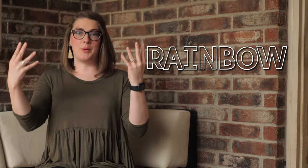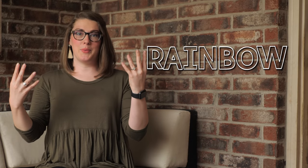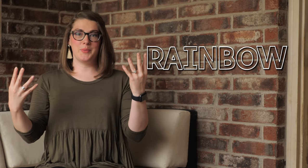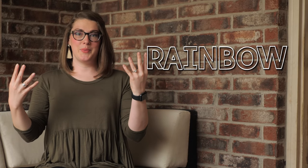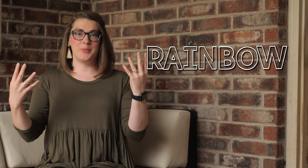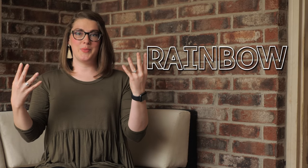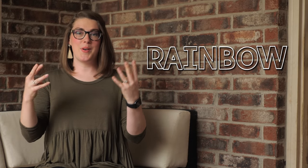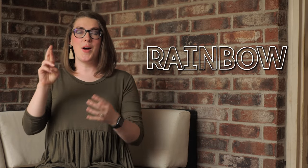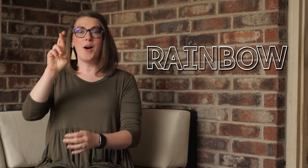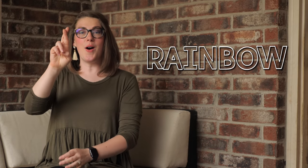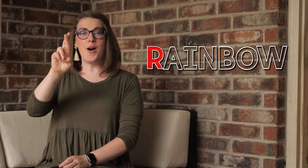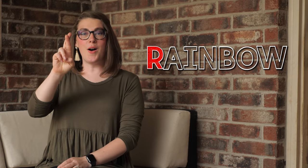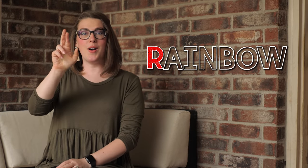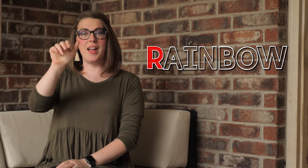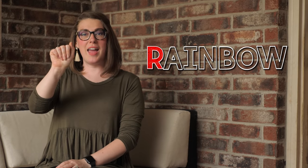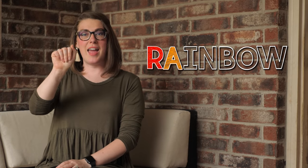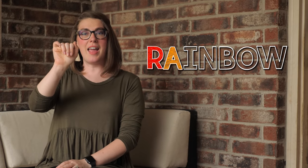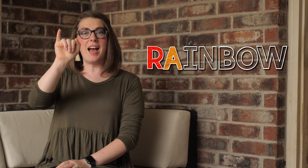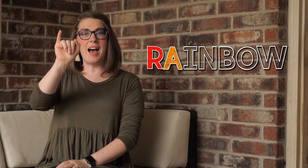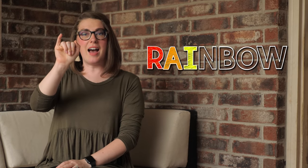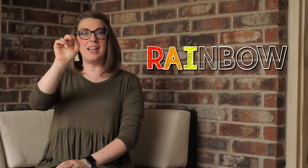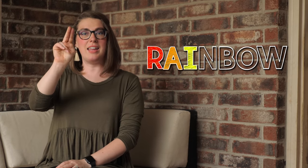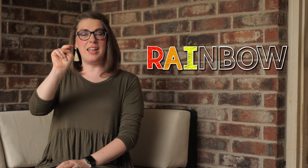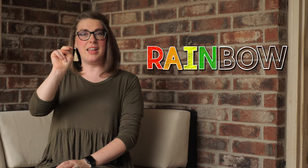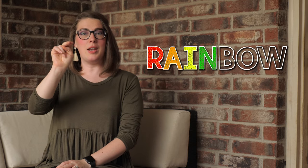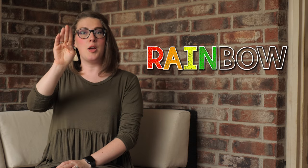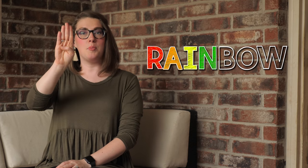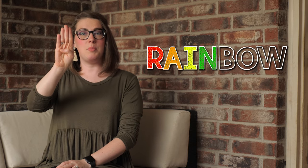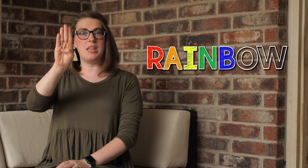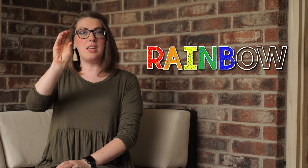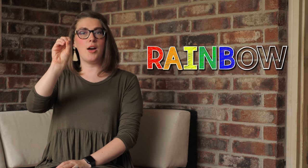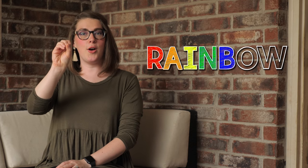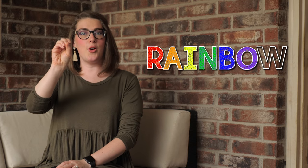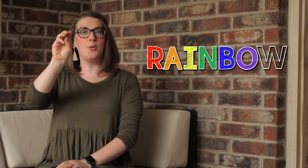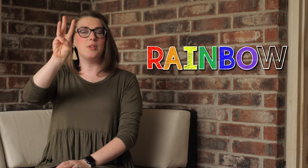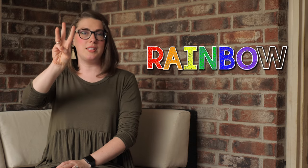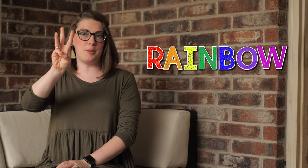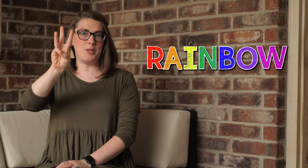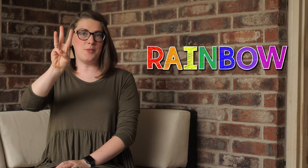Rainbow R A I N B O W